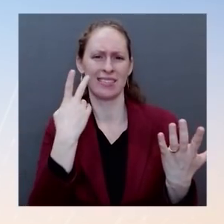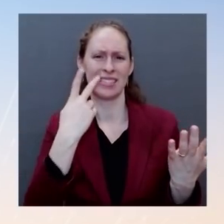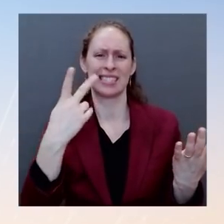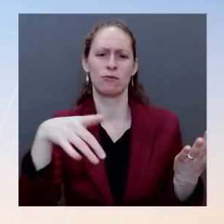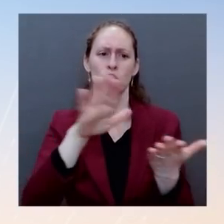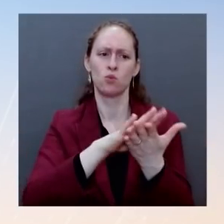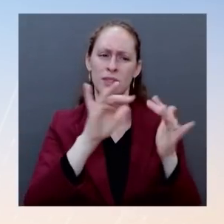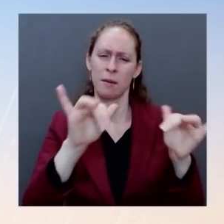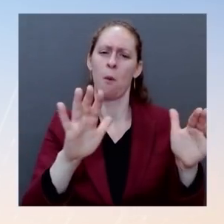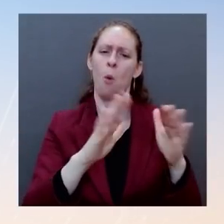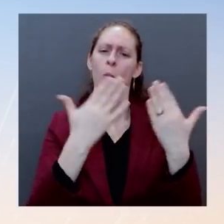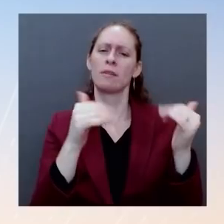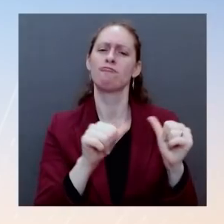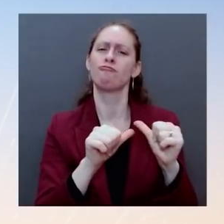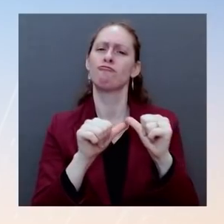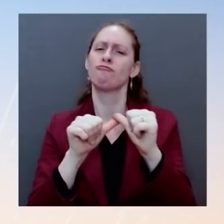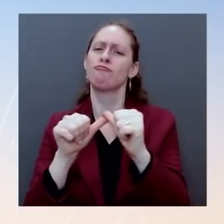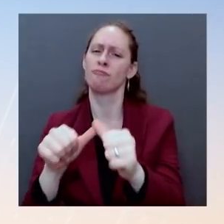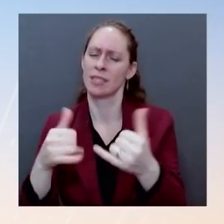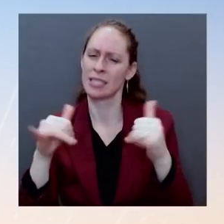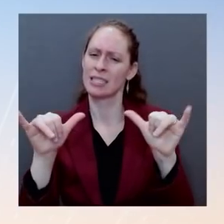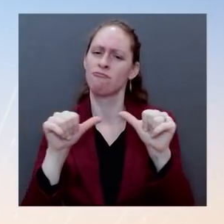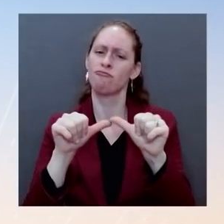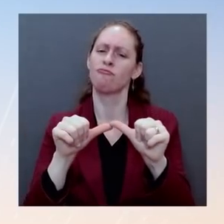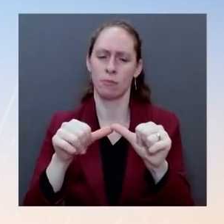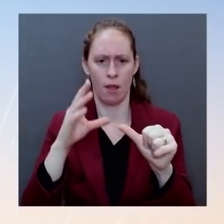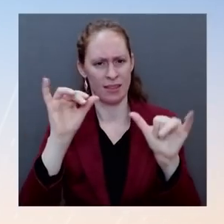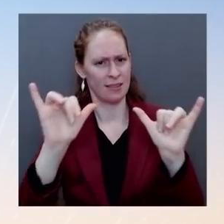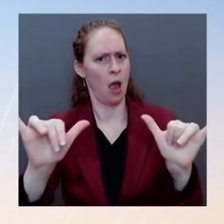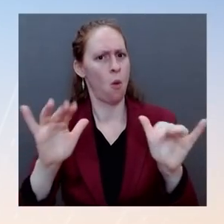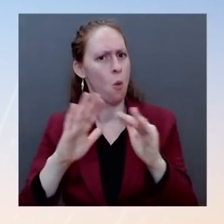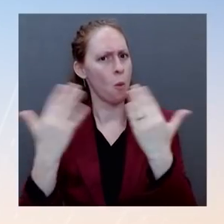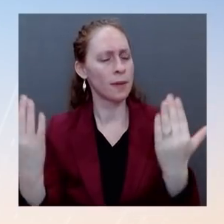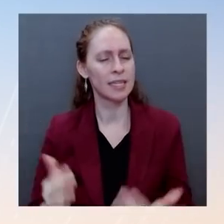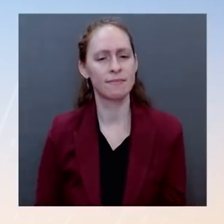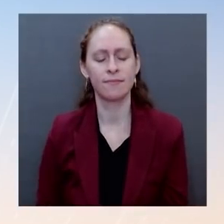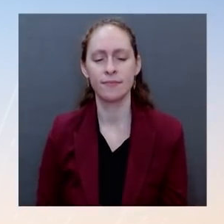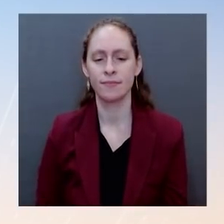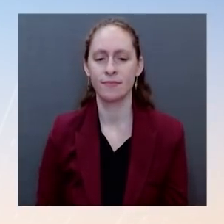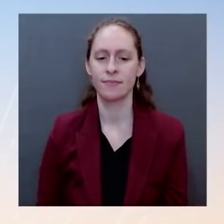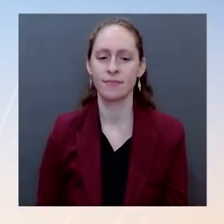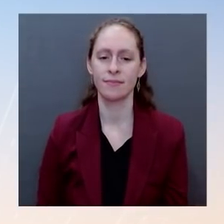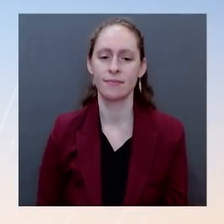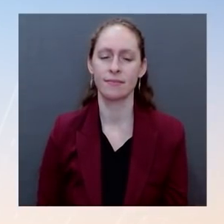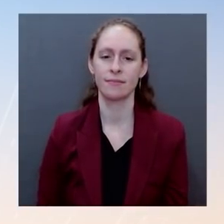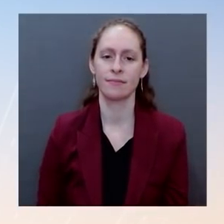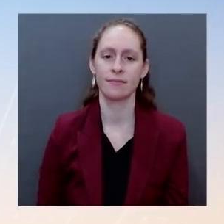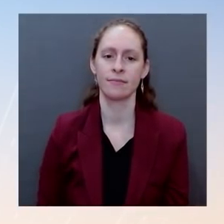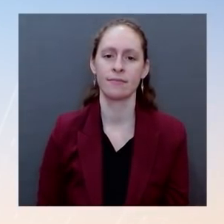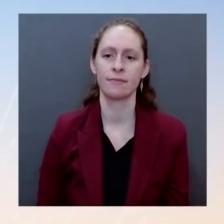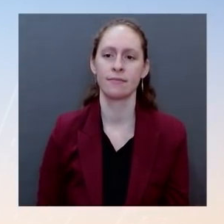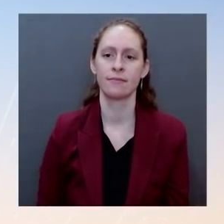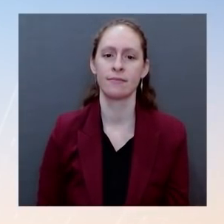Now, a number of schools in -- and nearly every state across the country has made arrangements with testing providers to provide schools with tests